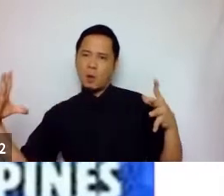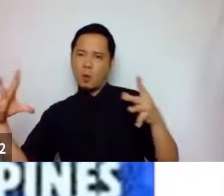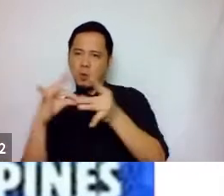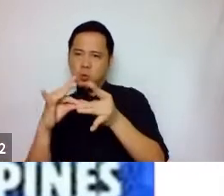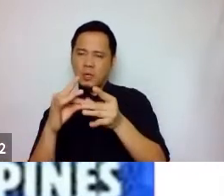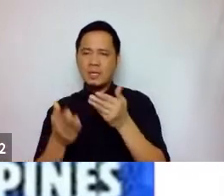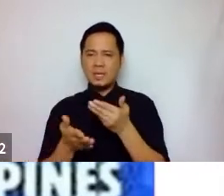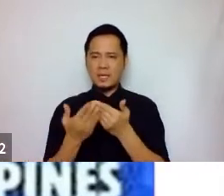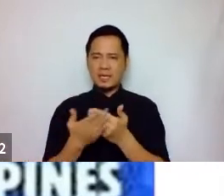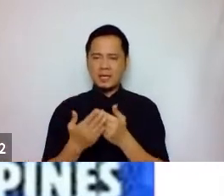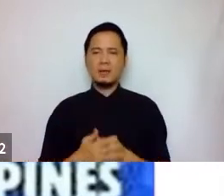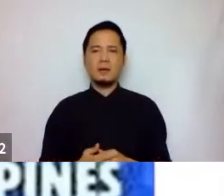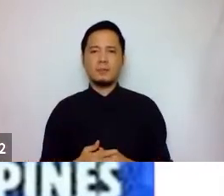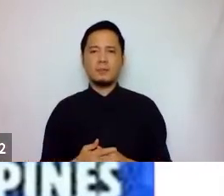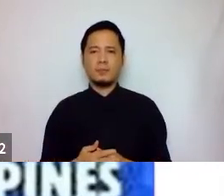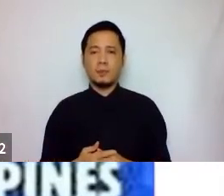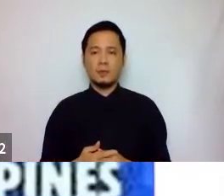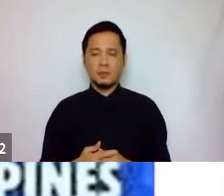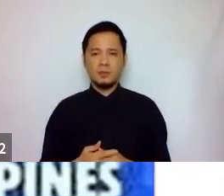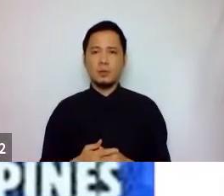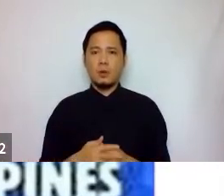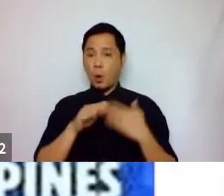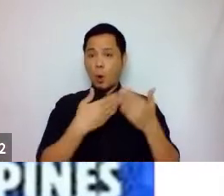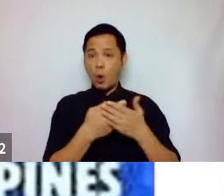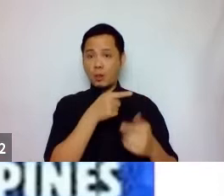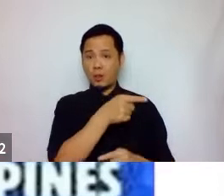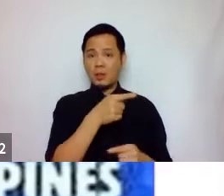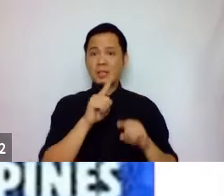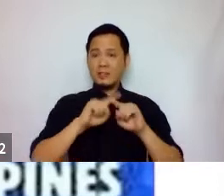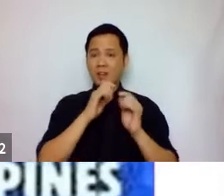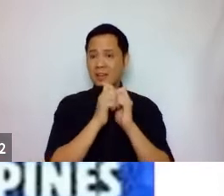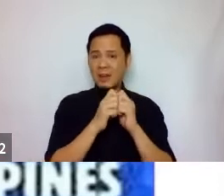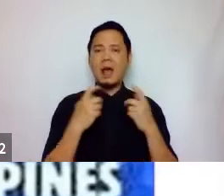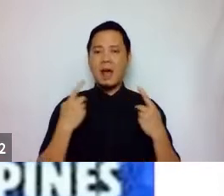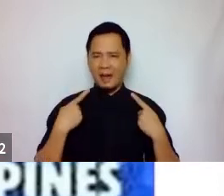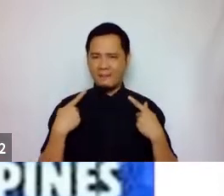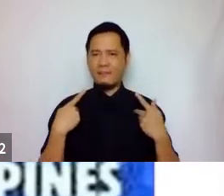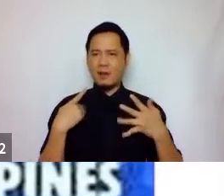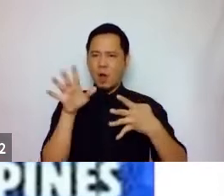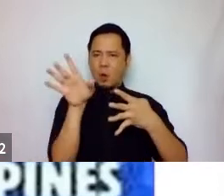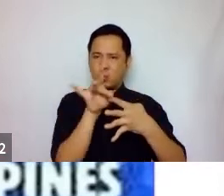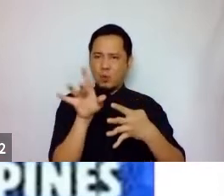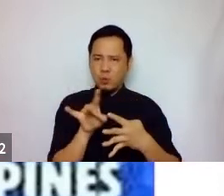So as you can see, each one whether UK, South Africa, Brazil, or P3.